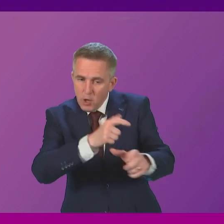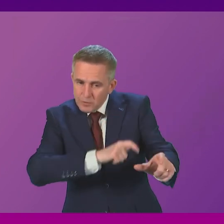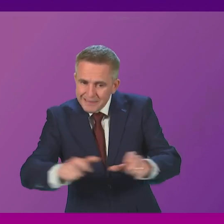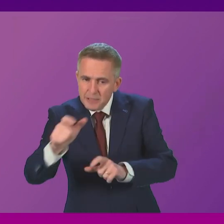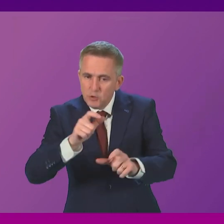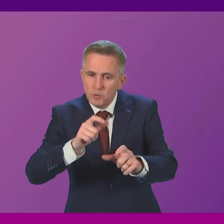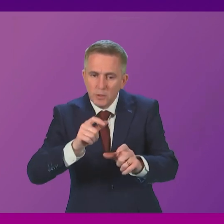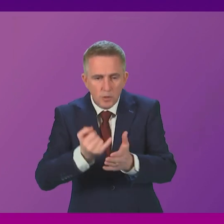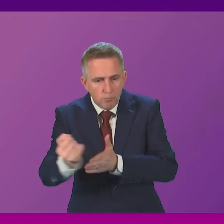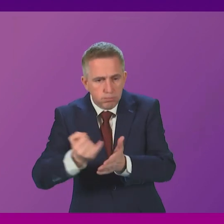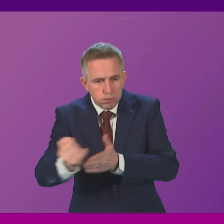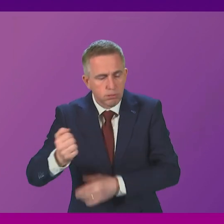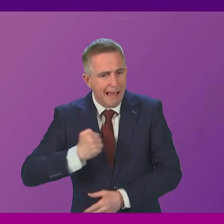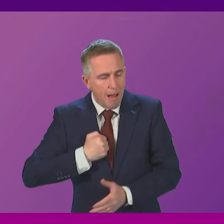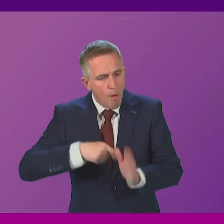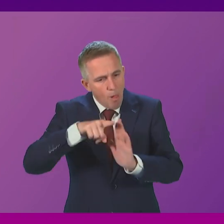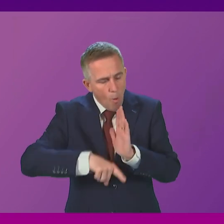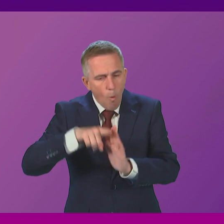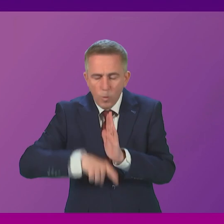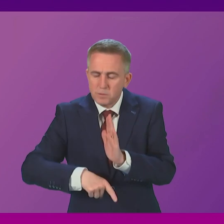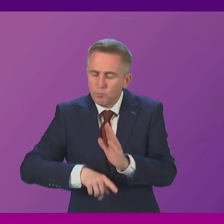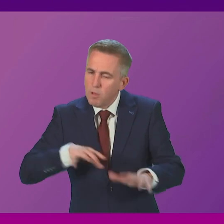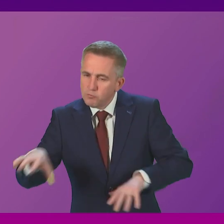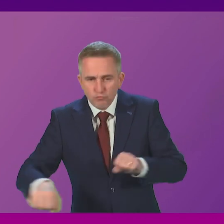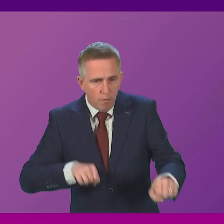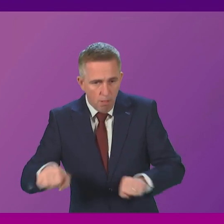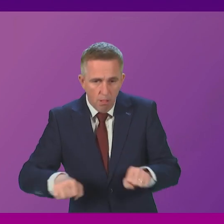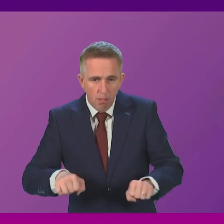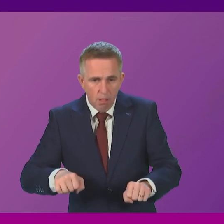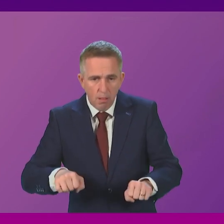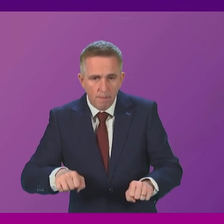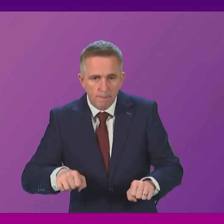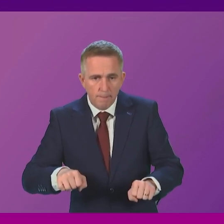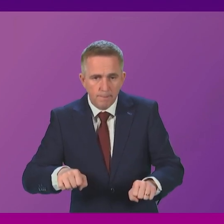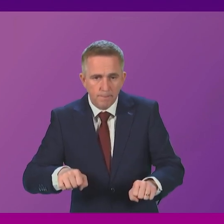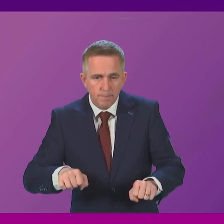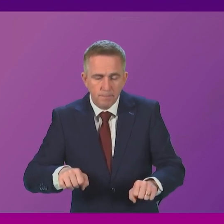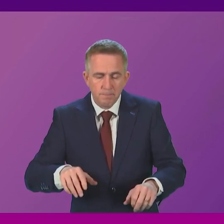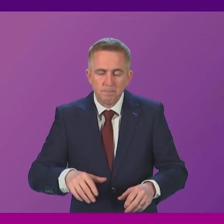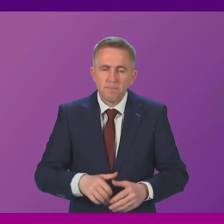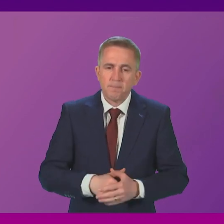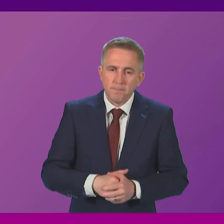veto this Parliament’s legislation. Unsurprisingly, I will argue vigorously for independence.